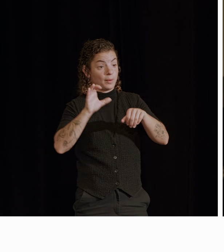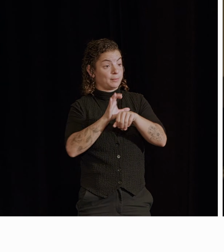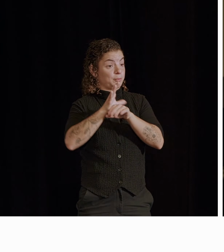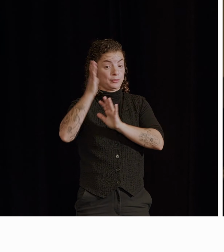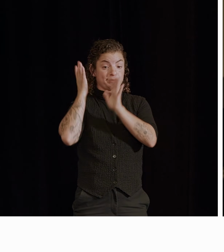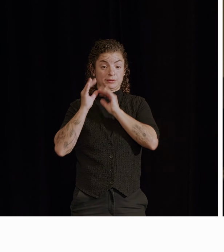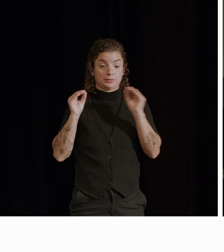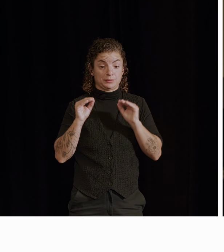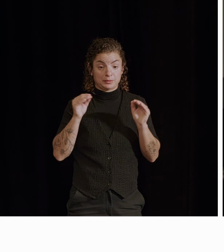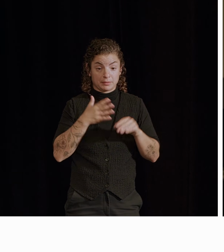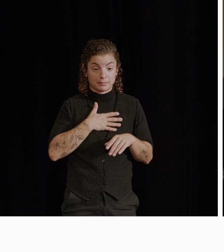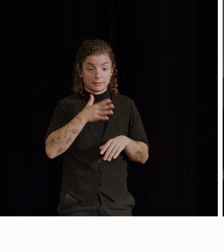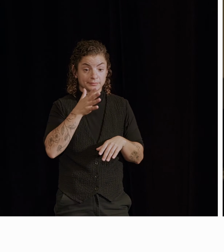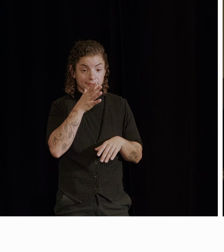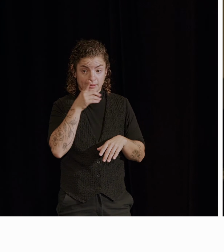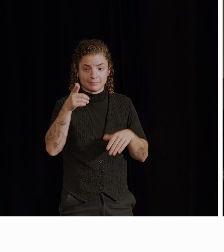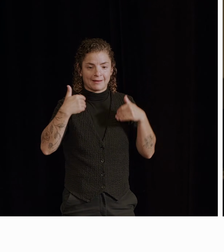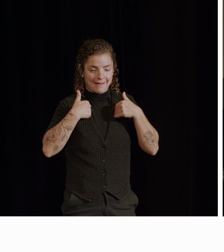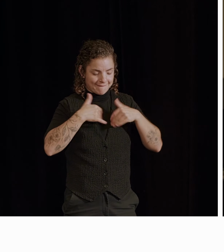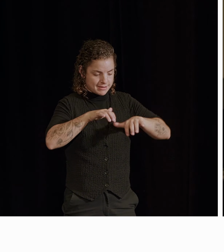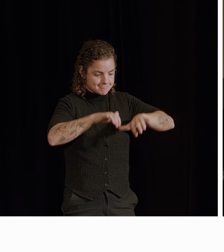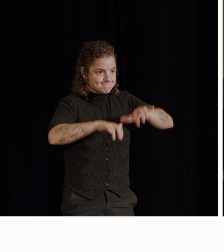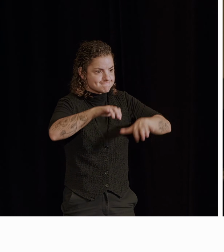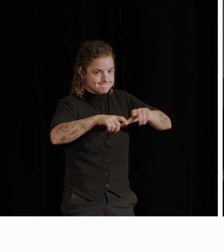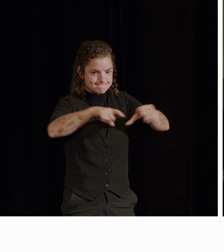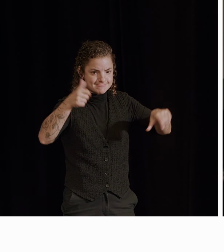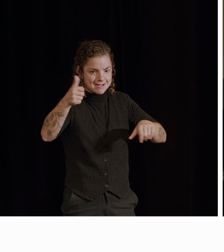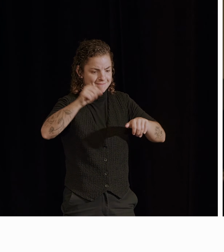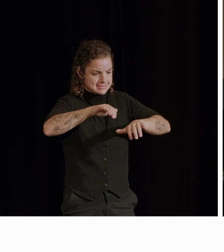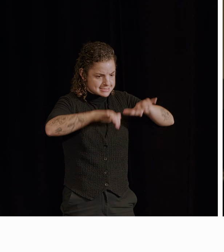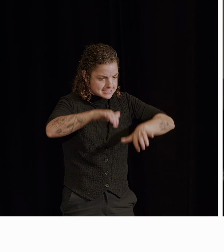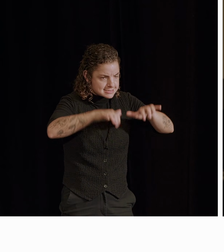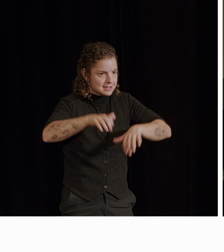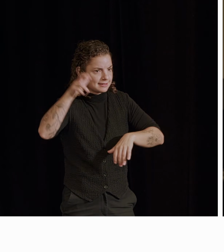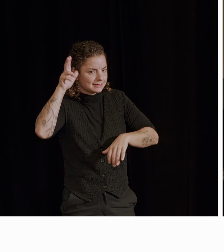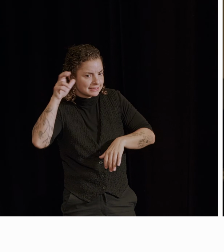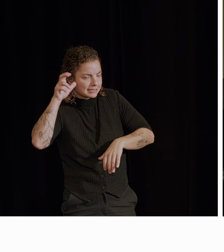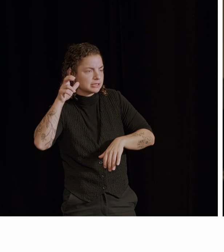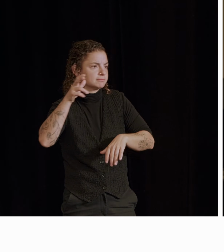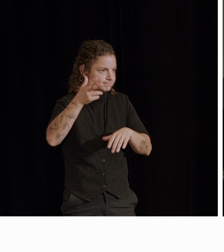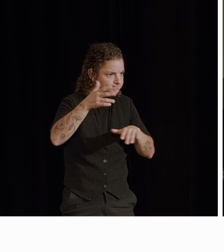around the world sometimes before it came to the visual media on TV.